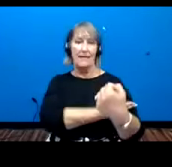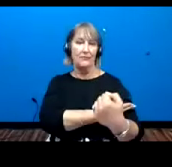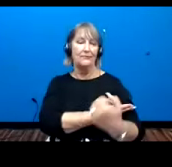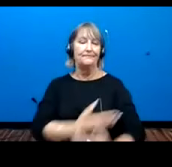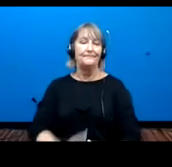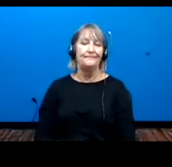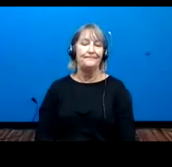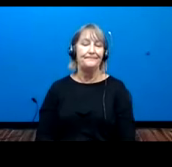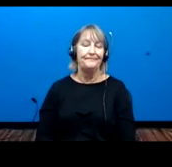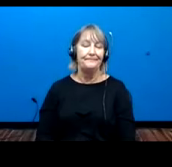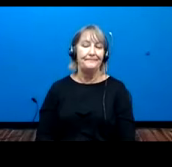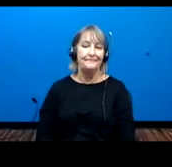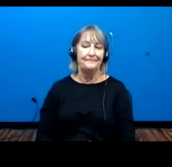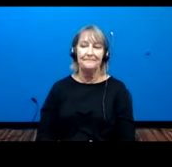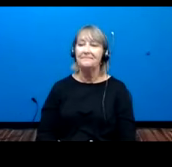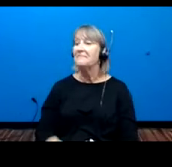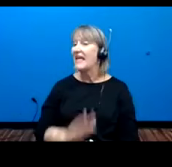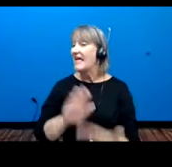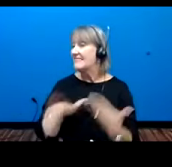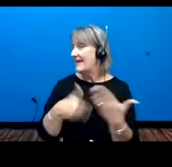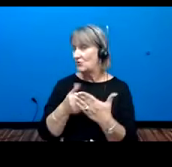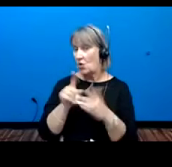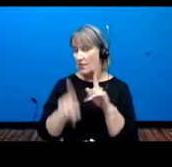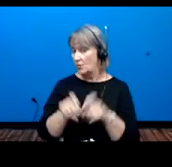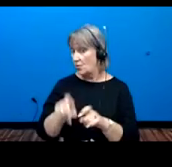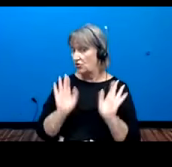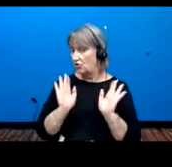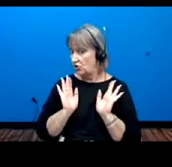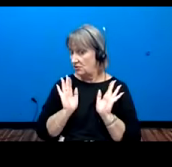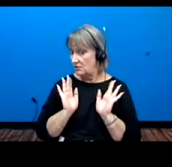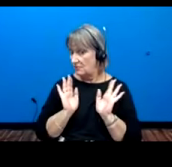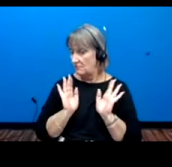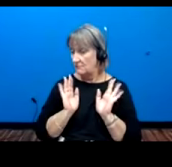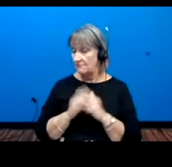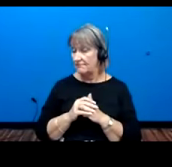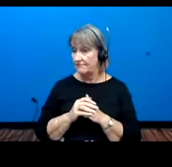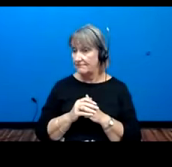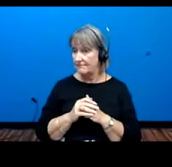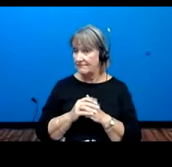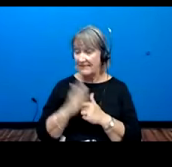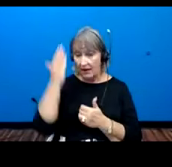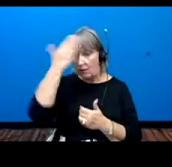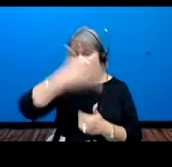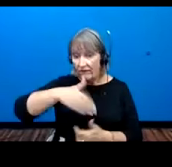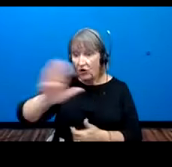Sam: And I think I covered all the questions. If there's anything I missed, please let us know or any other last-minute questions;